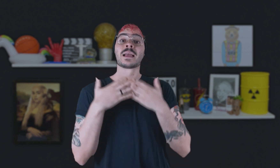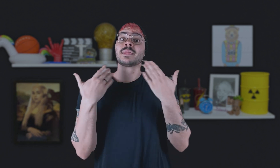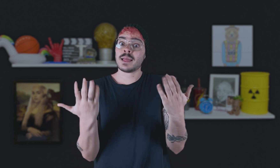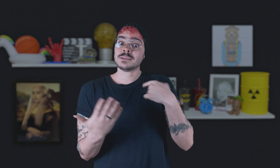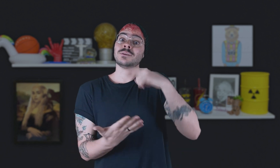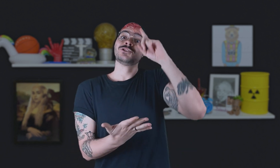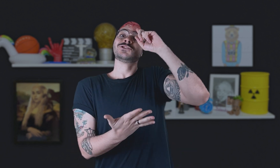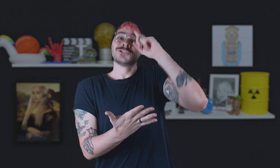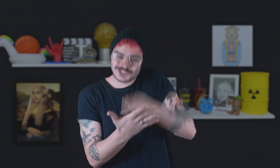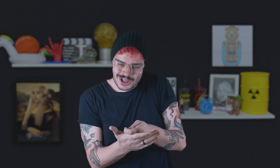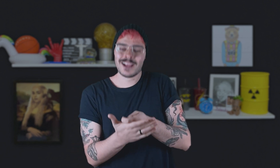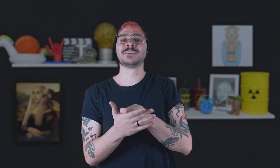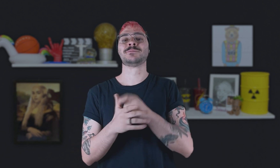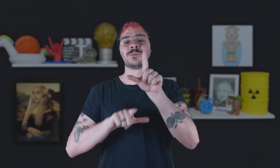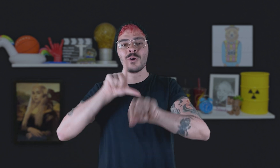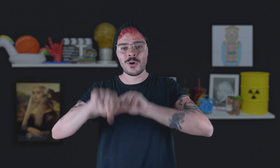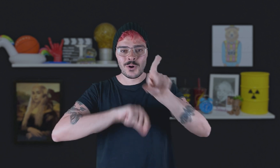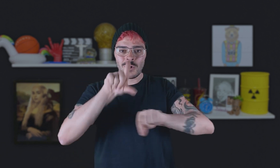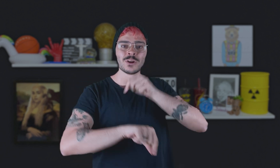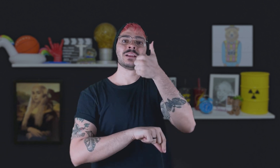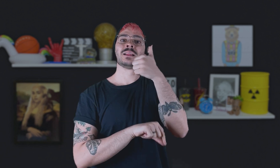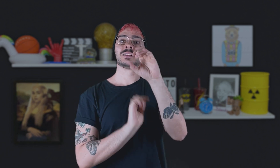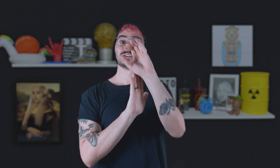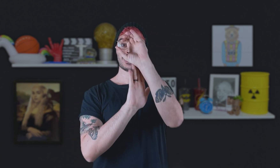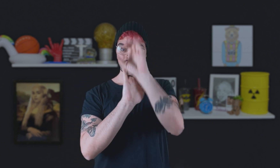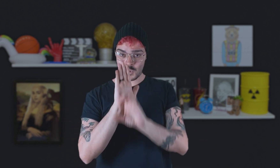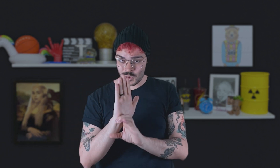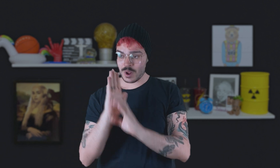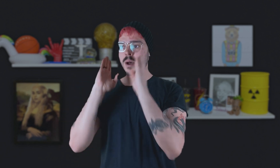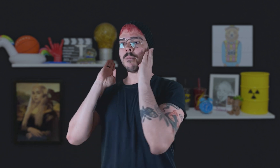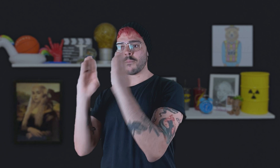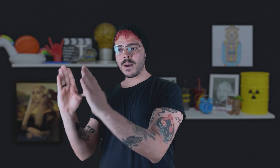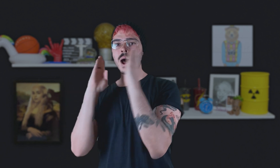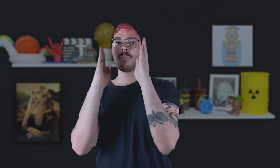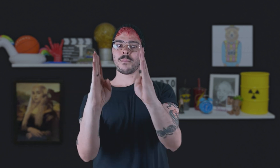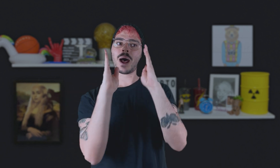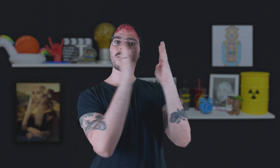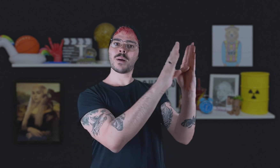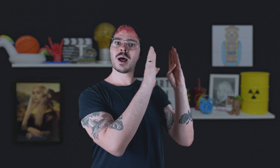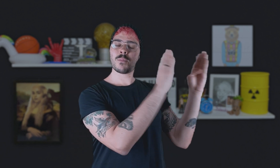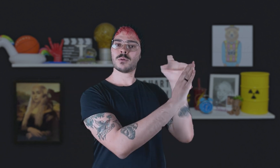So, I decided to do 10 chapters,